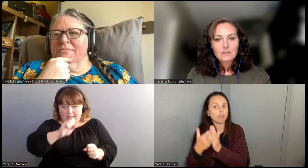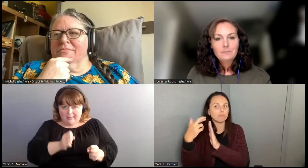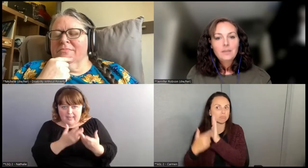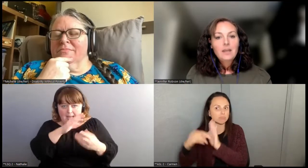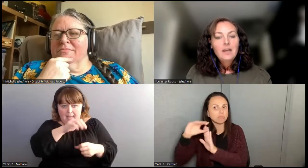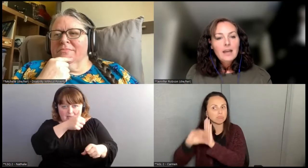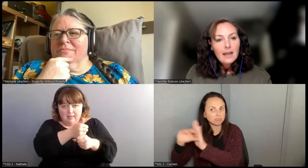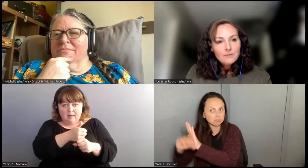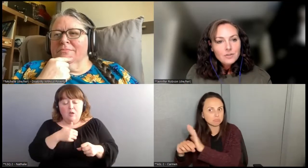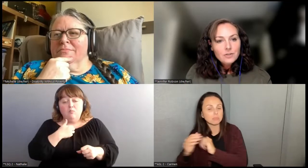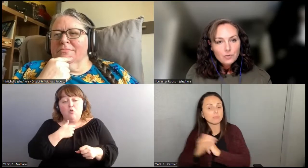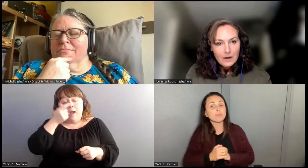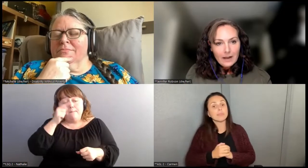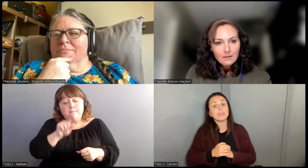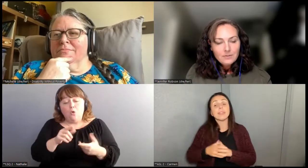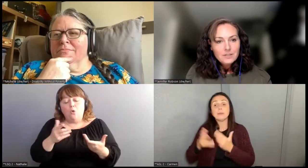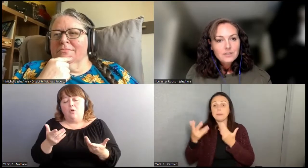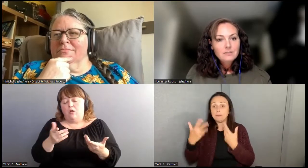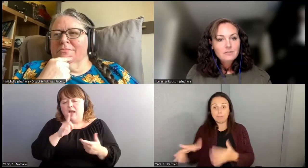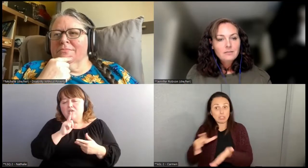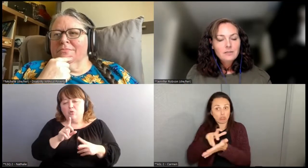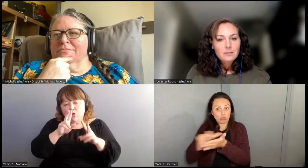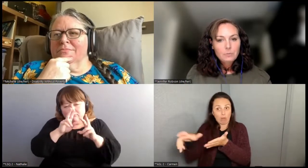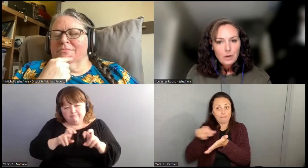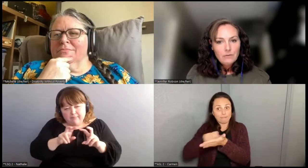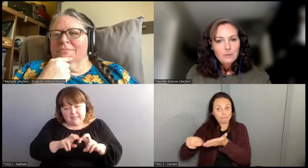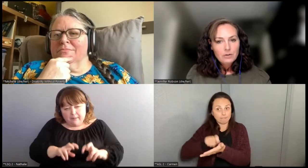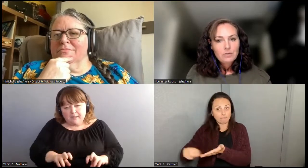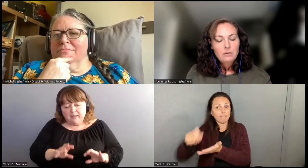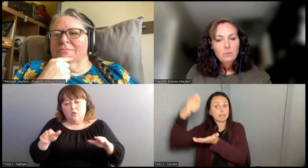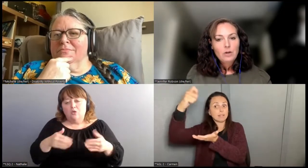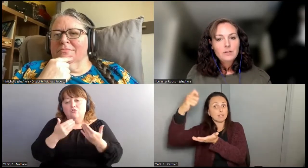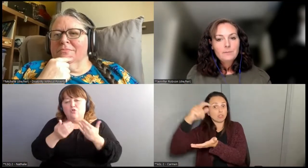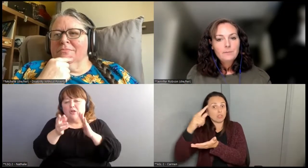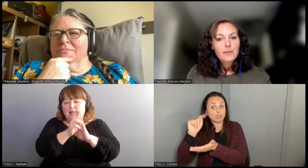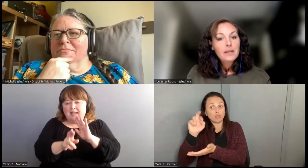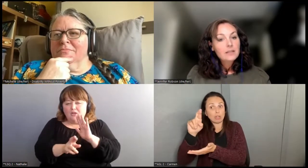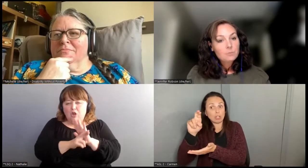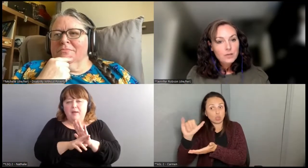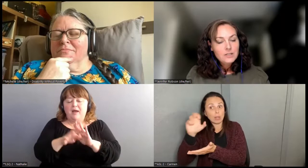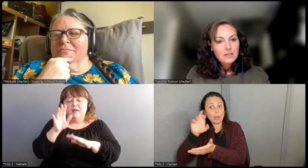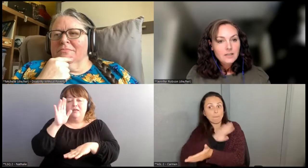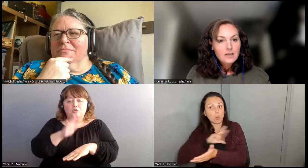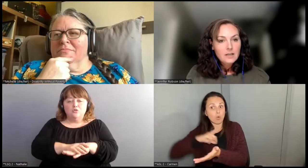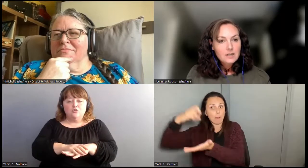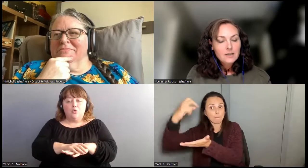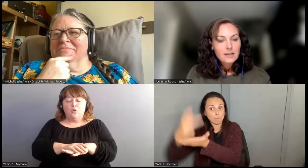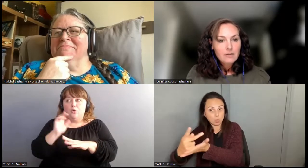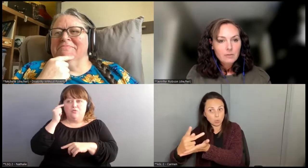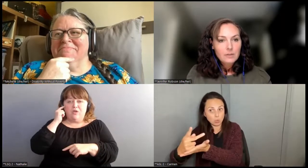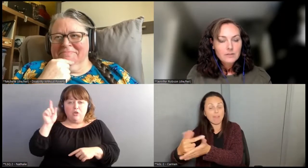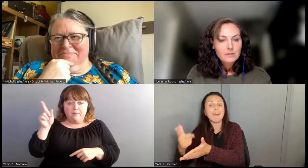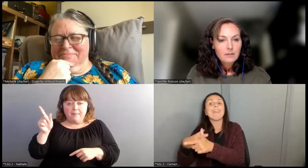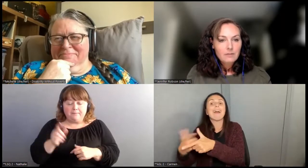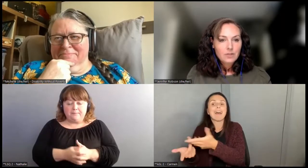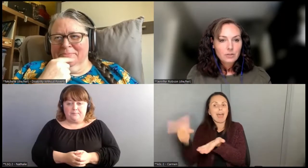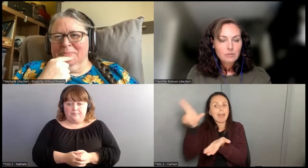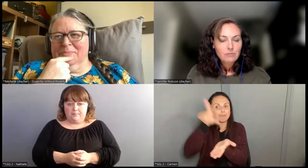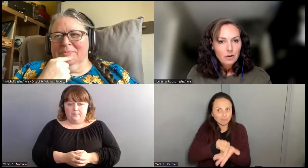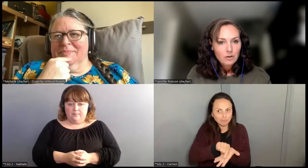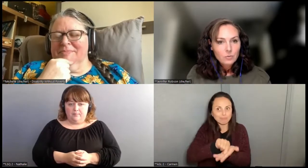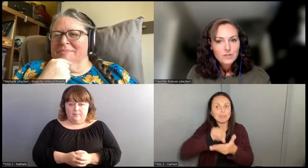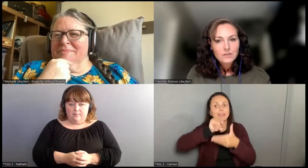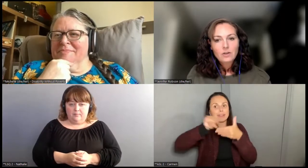AFTER THE DRAFT IS APPROVED BY TREASURY BOARD, IT GETS PRINTED IN THE OFFICIAL RECORD CALLED